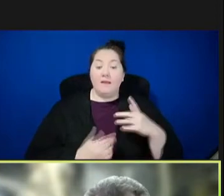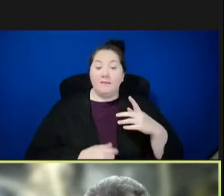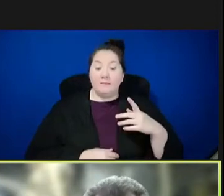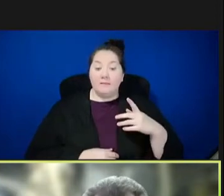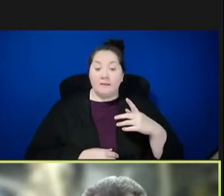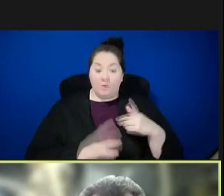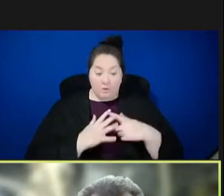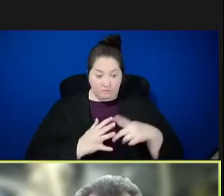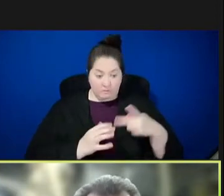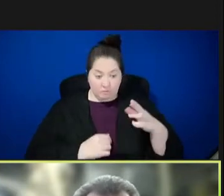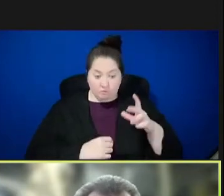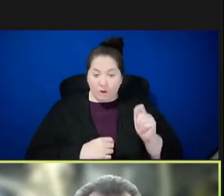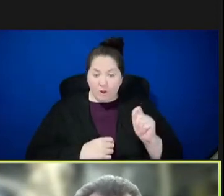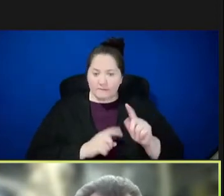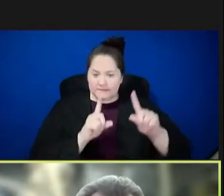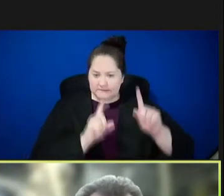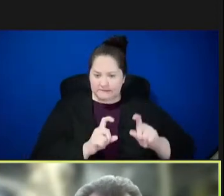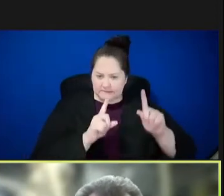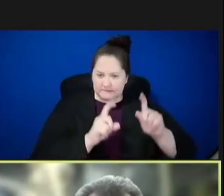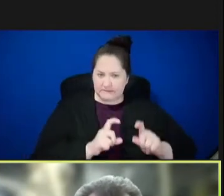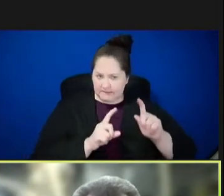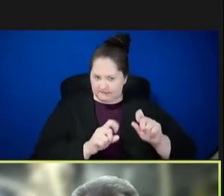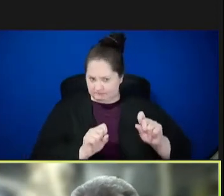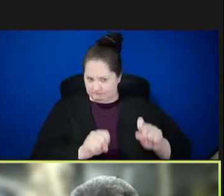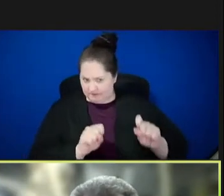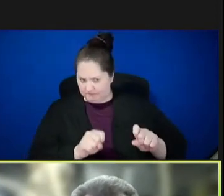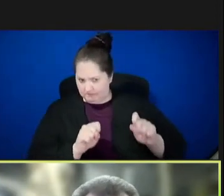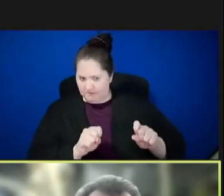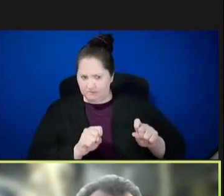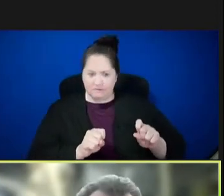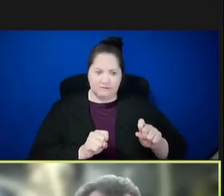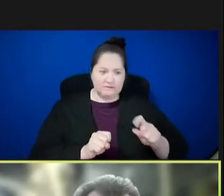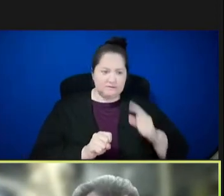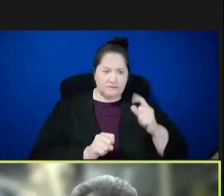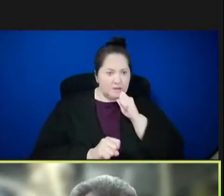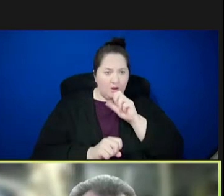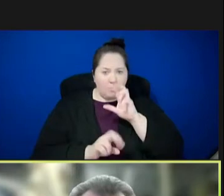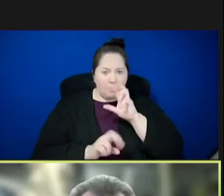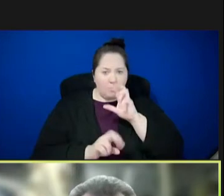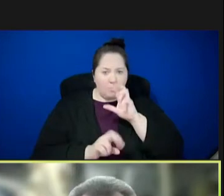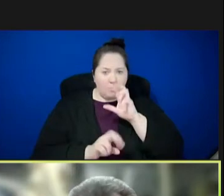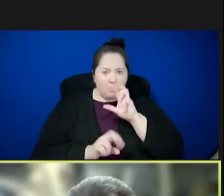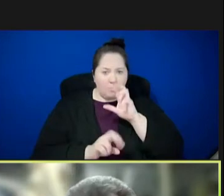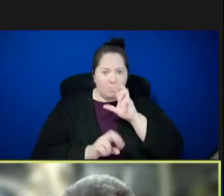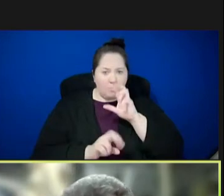if there's a possibility that something was not reported to justify that concomitant medication